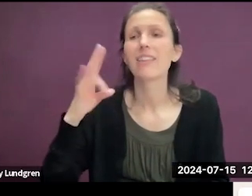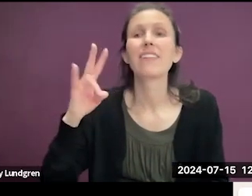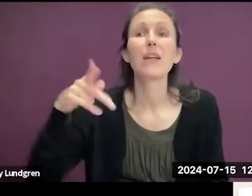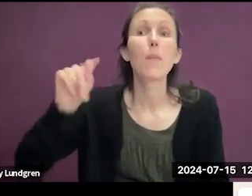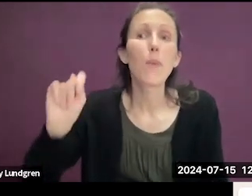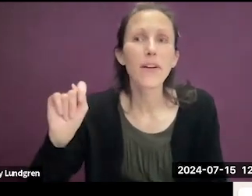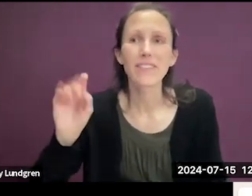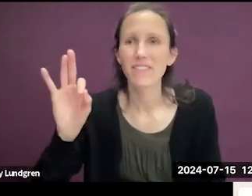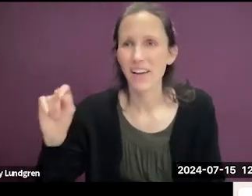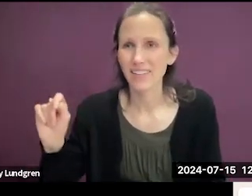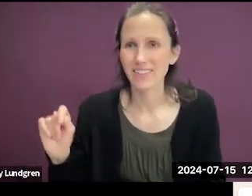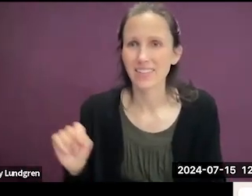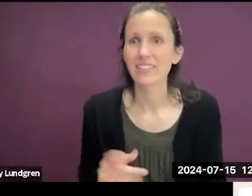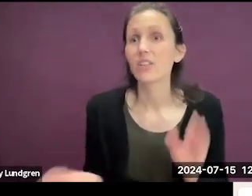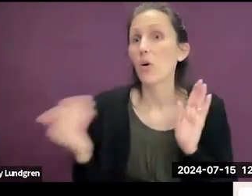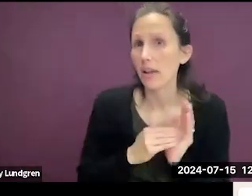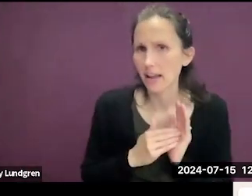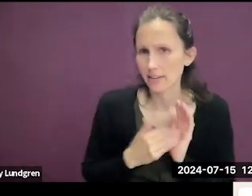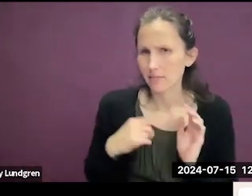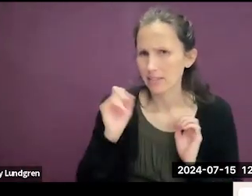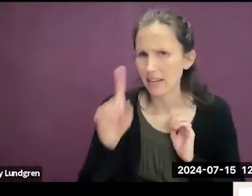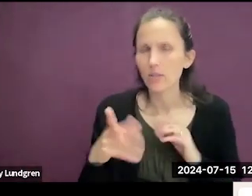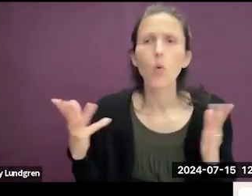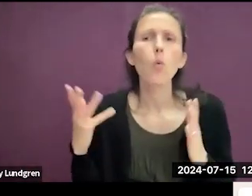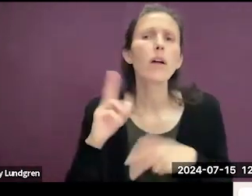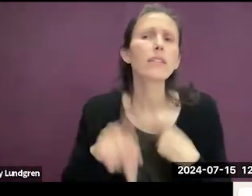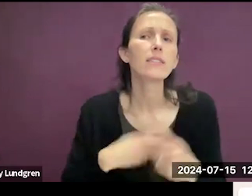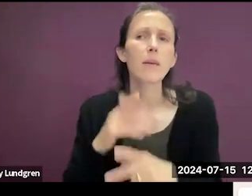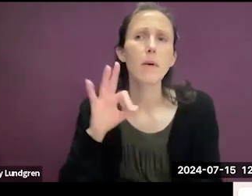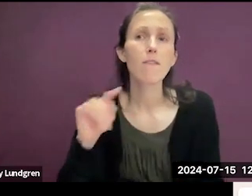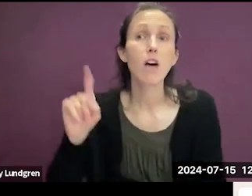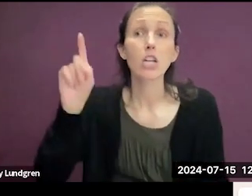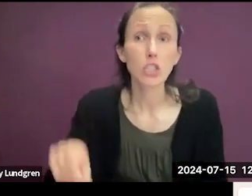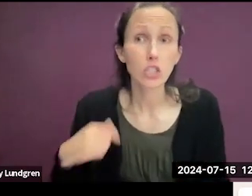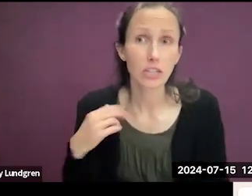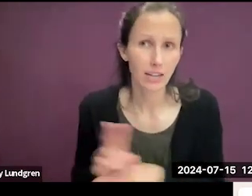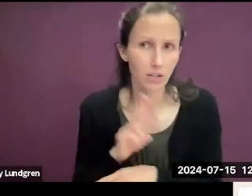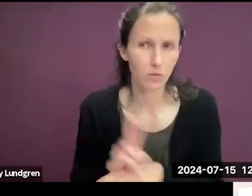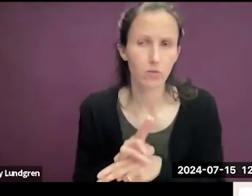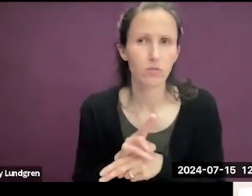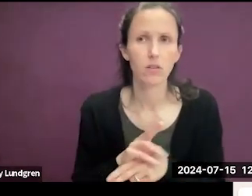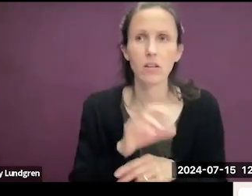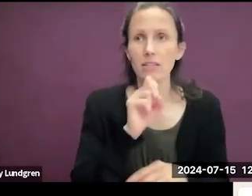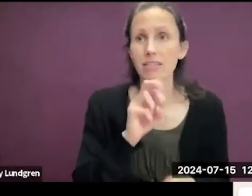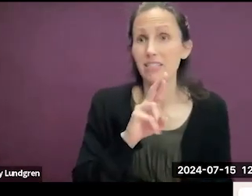what type of font should I use? So here I've used a serif font, but what should I use?